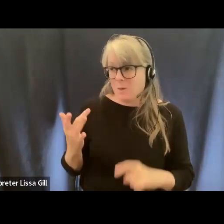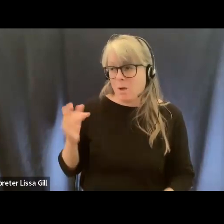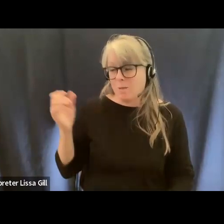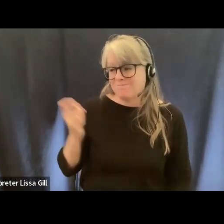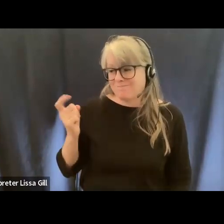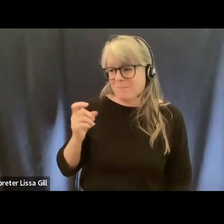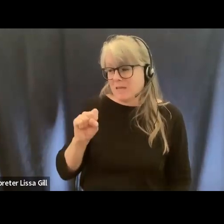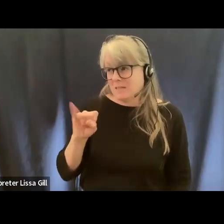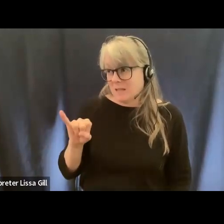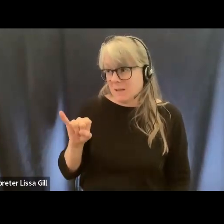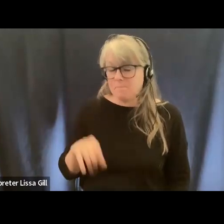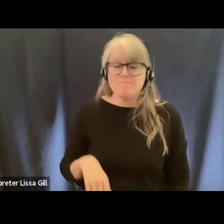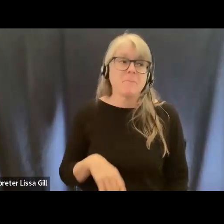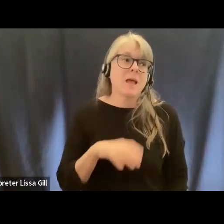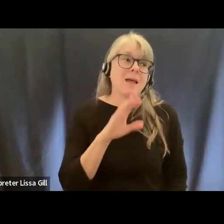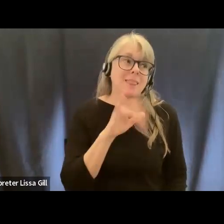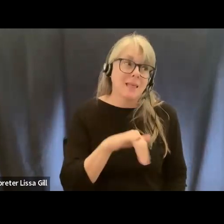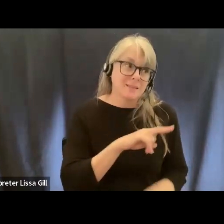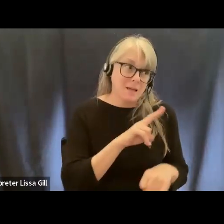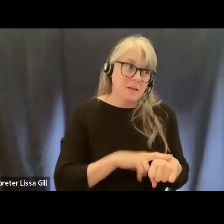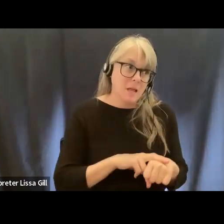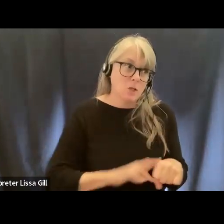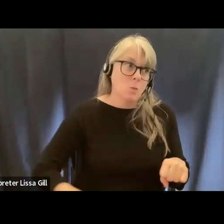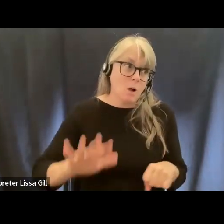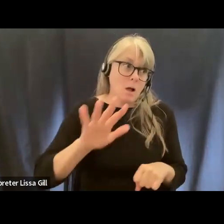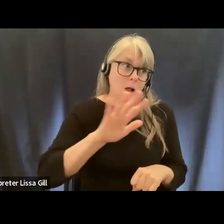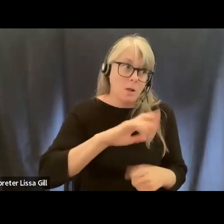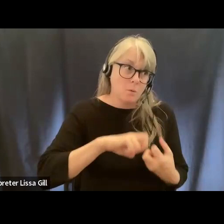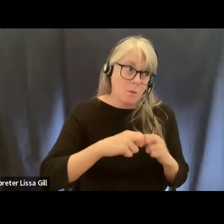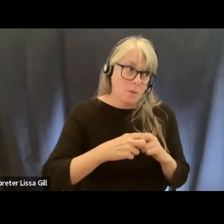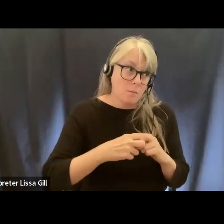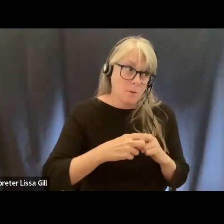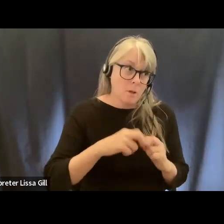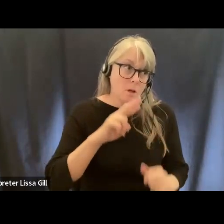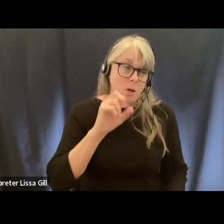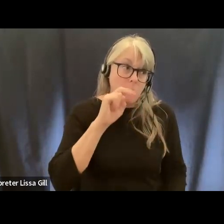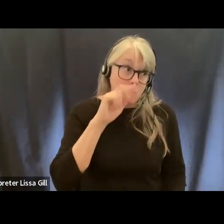That is a nationwide problem. Rents aren't at an all time high. A lot of people are priced out of this market.